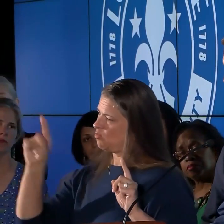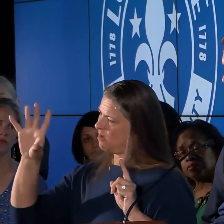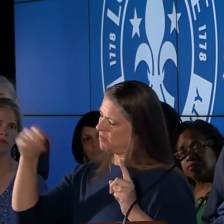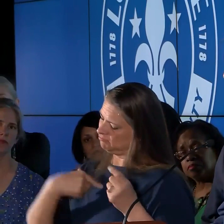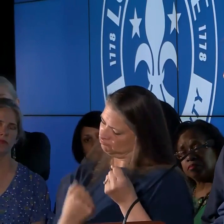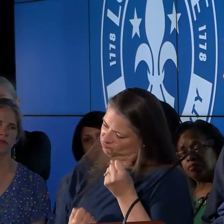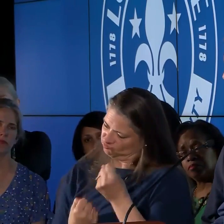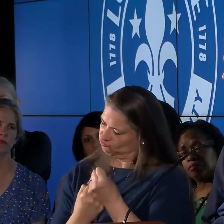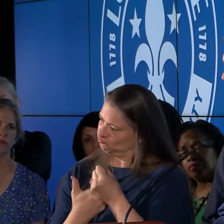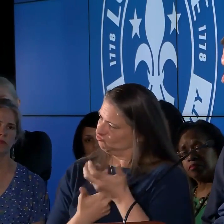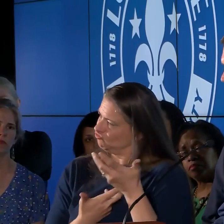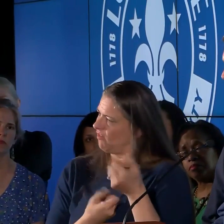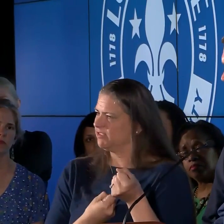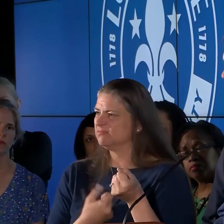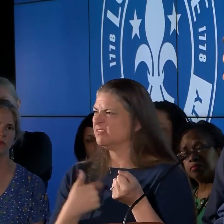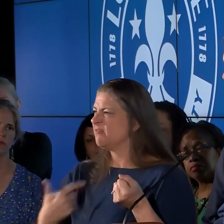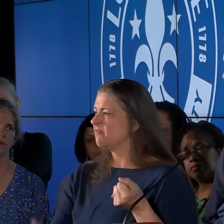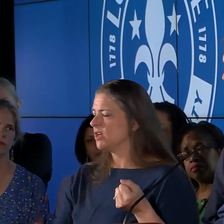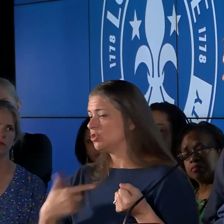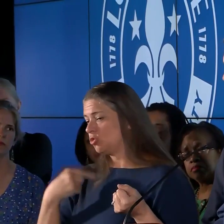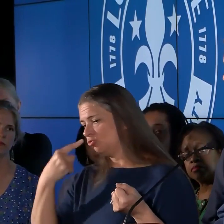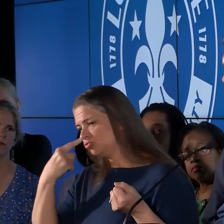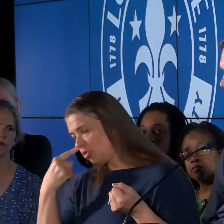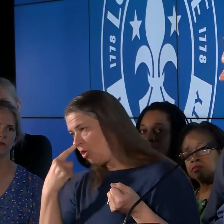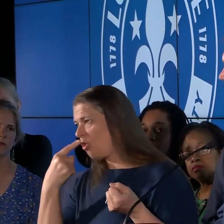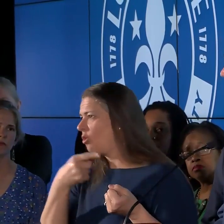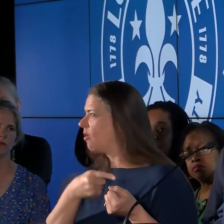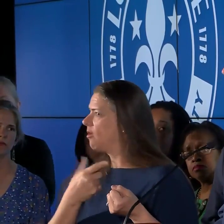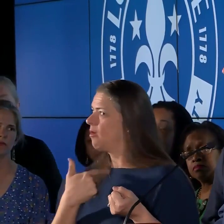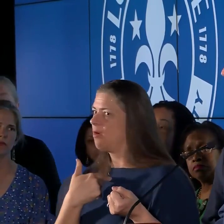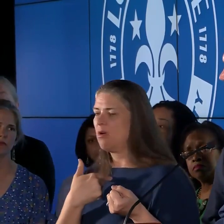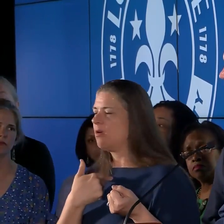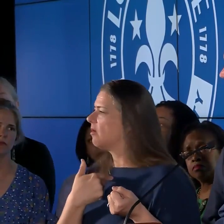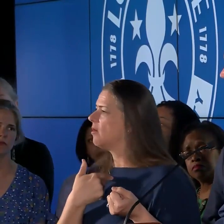confidence. I've seen it first hand. What they're doing is nothing short of